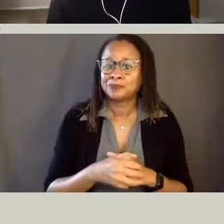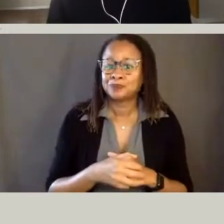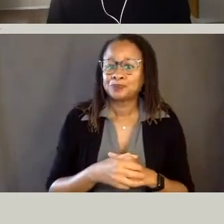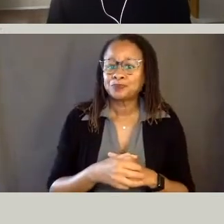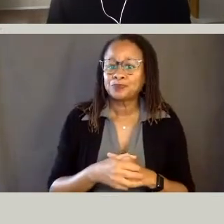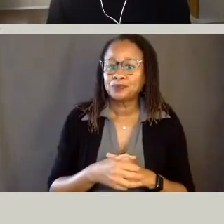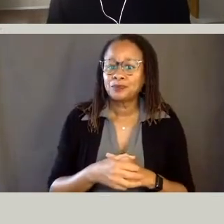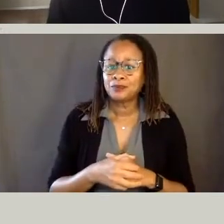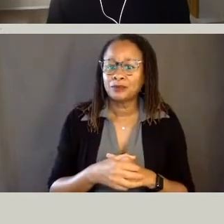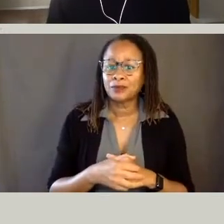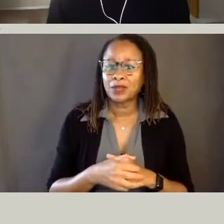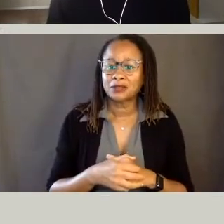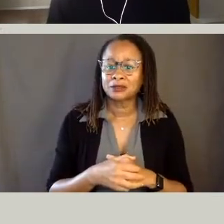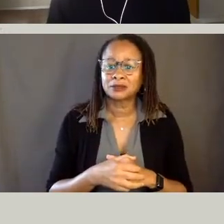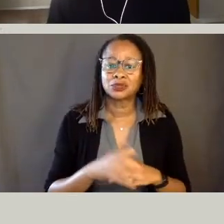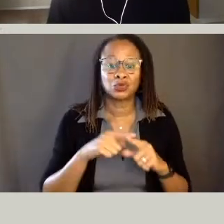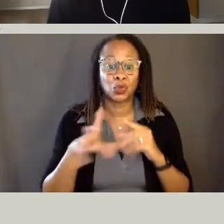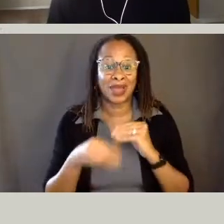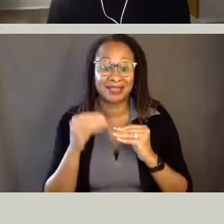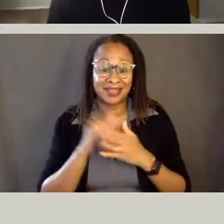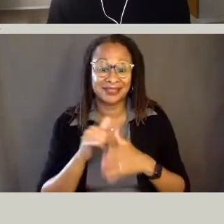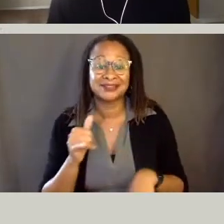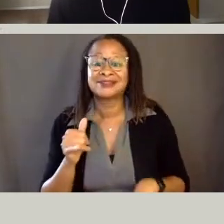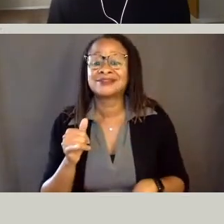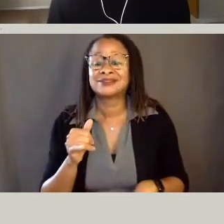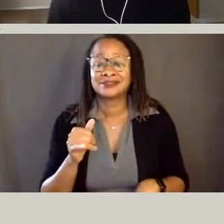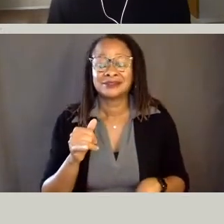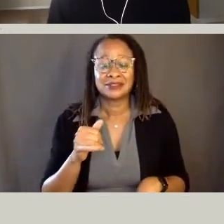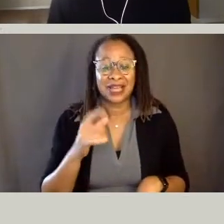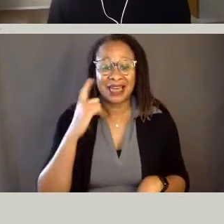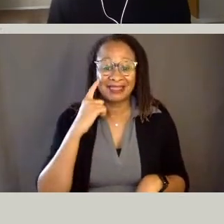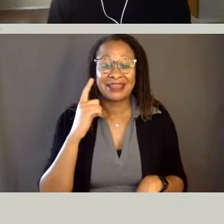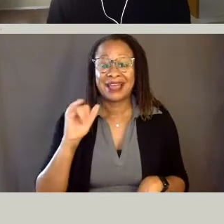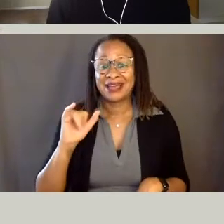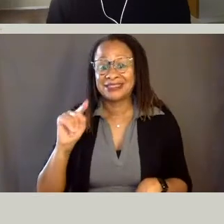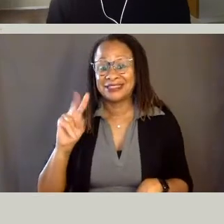But just to like add that I think that I hope that ITVS is like, you know